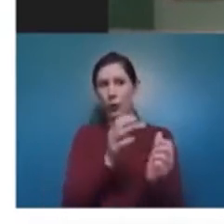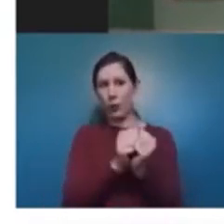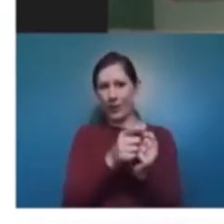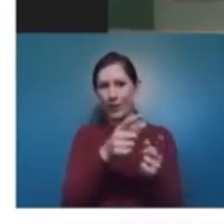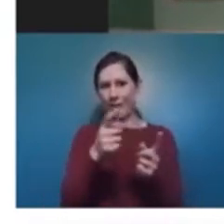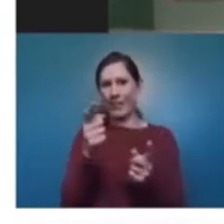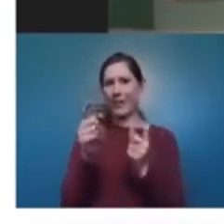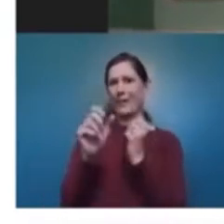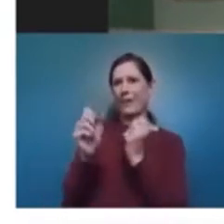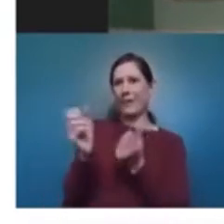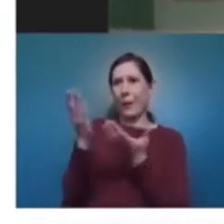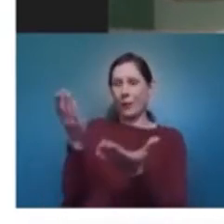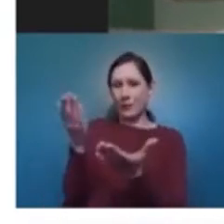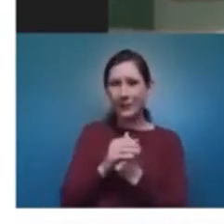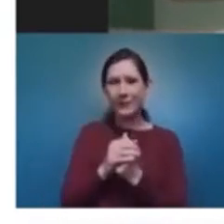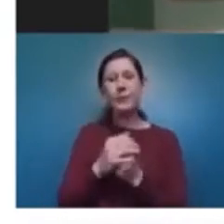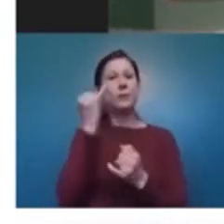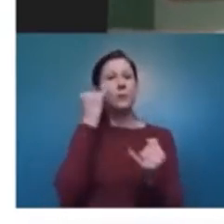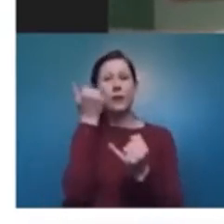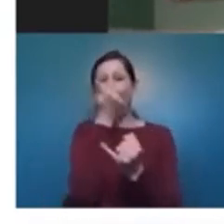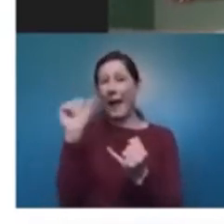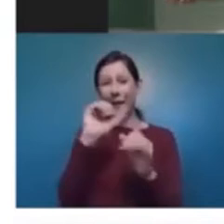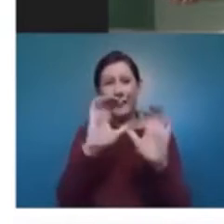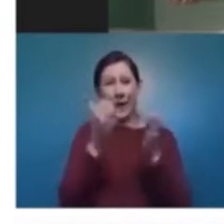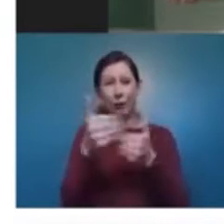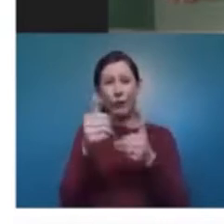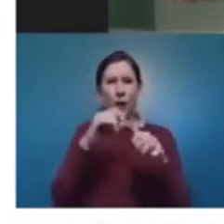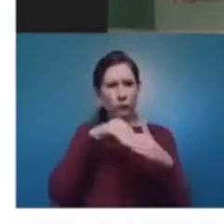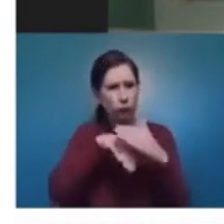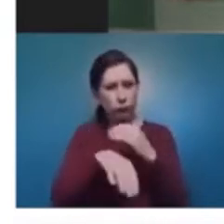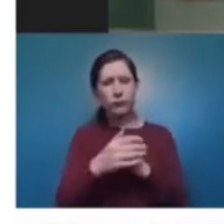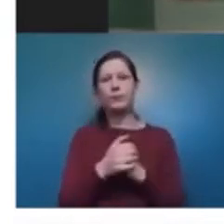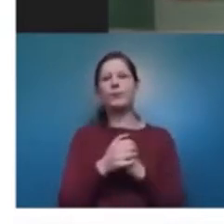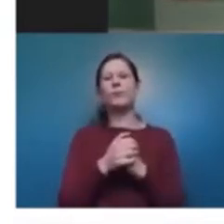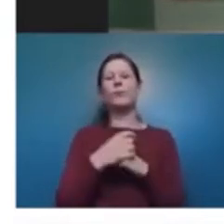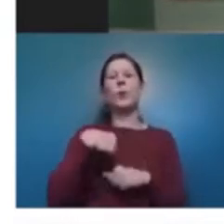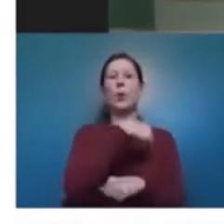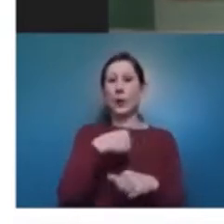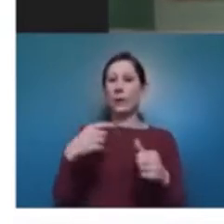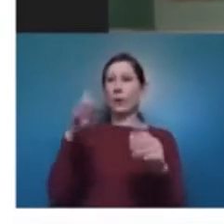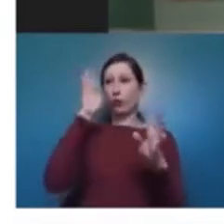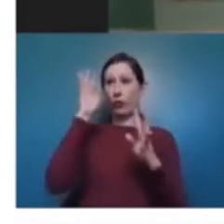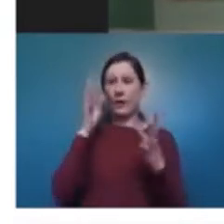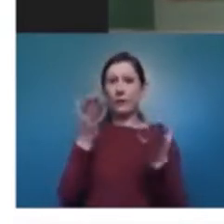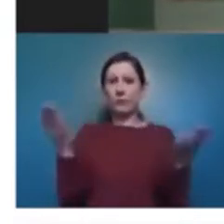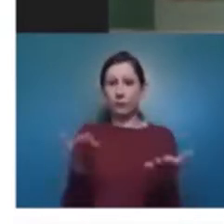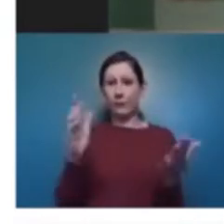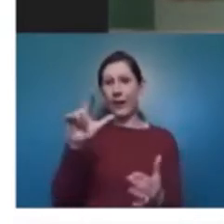a classroom that anyone can join from anywhere. At CodeJoy, we've created a live webinar Studio that captures